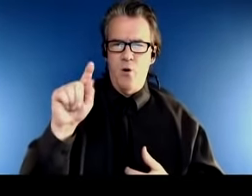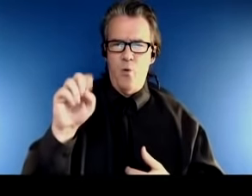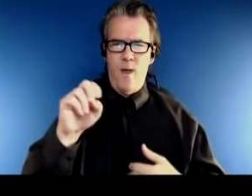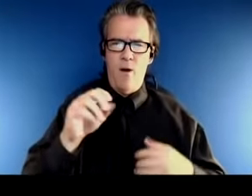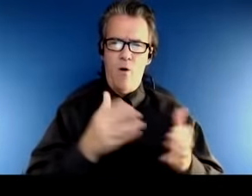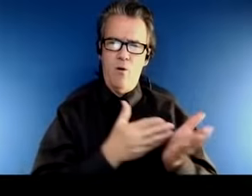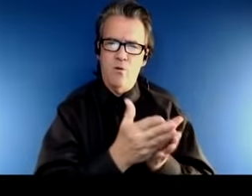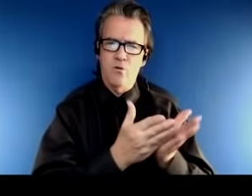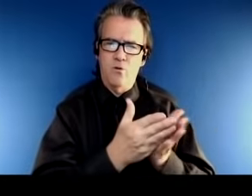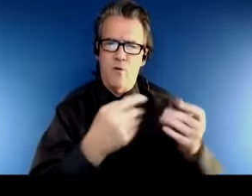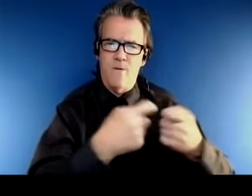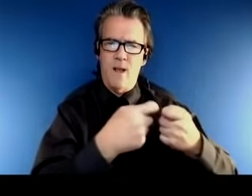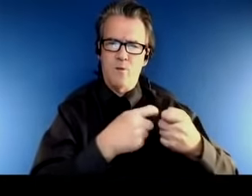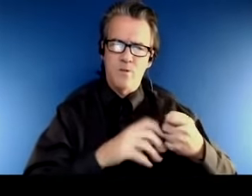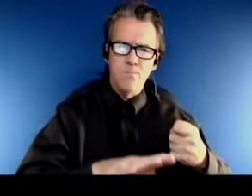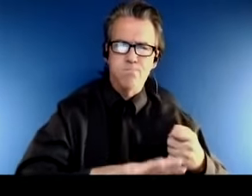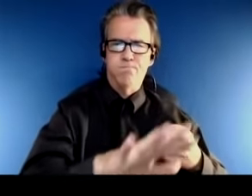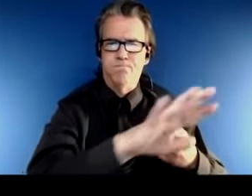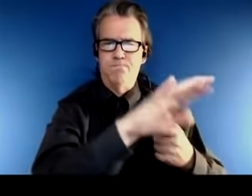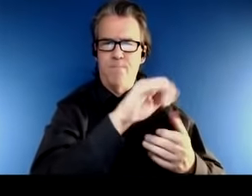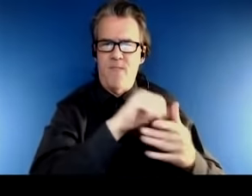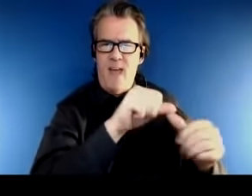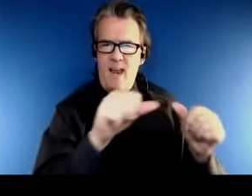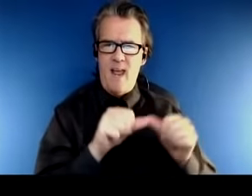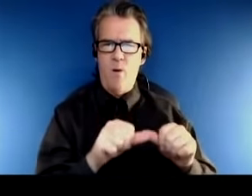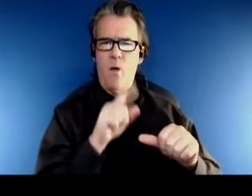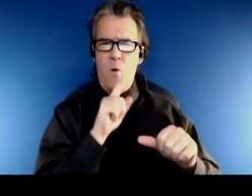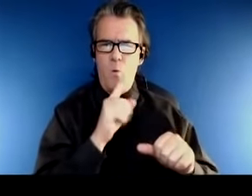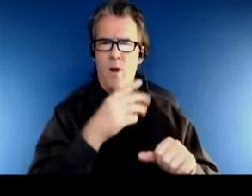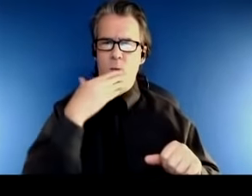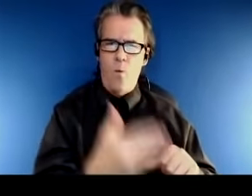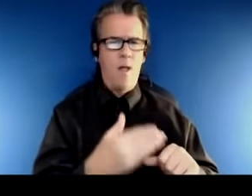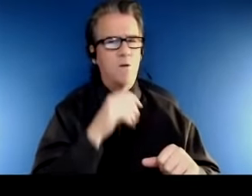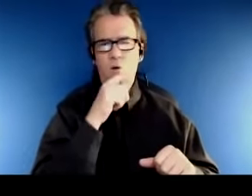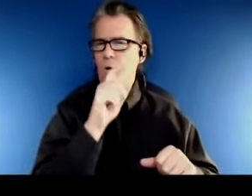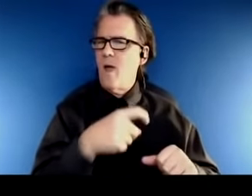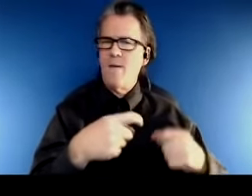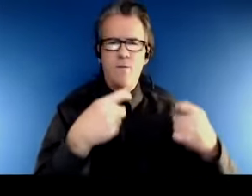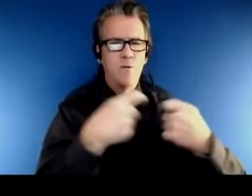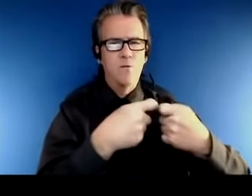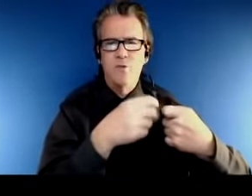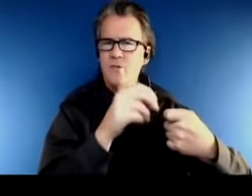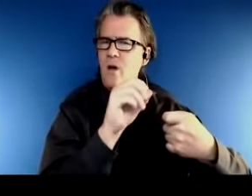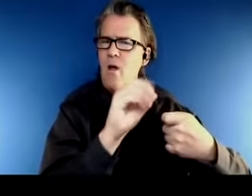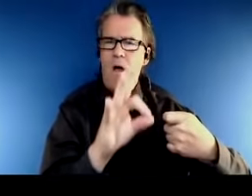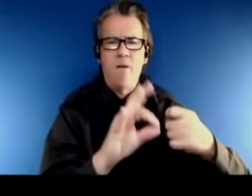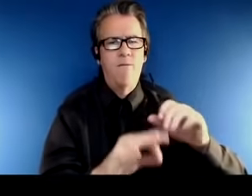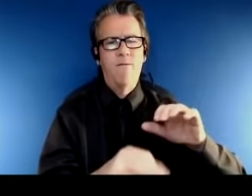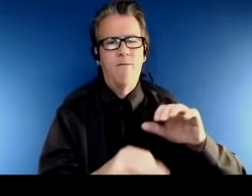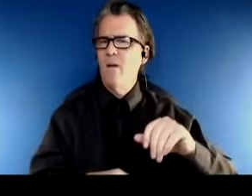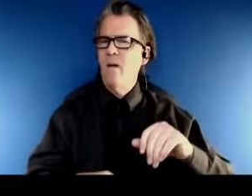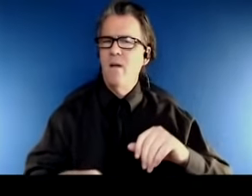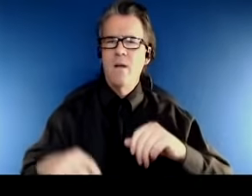So we don't take the decision lightly. We take it very, very seriously. And it really starts with the weather intelligence, the data,